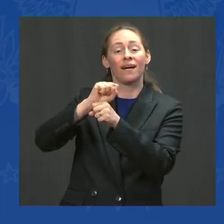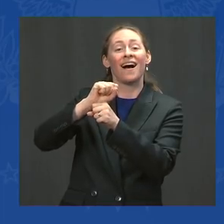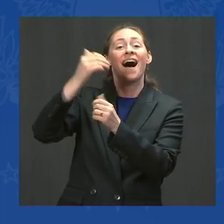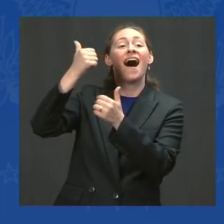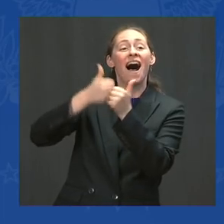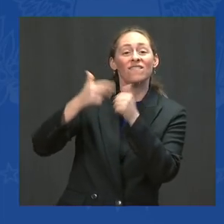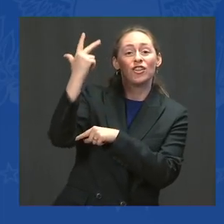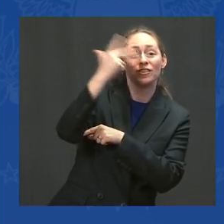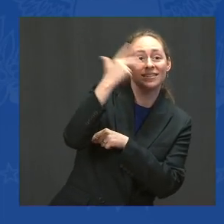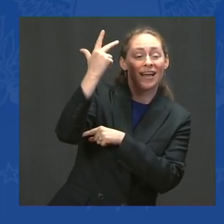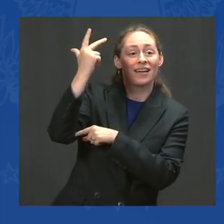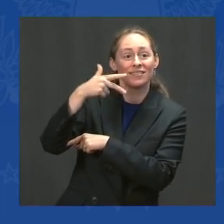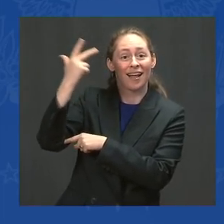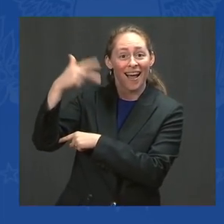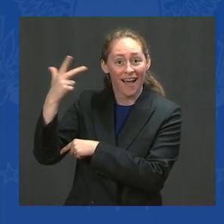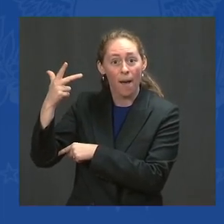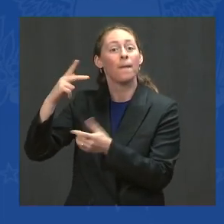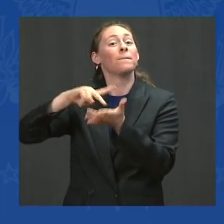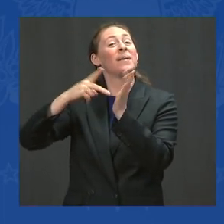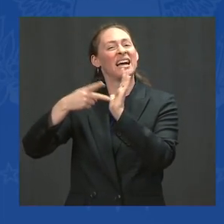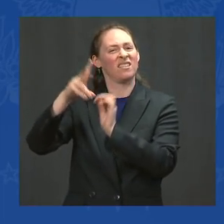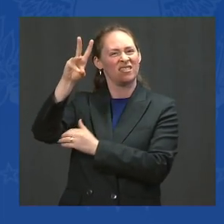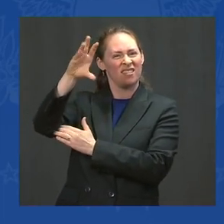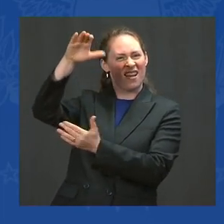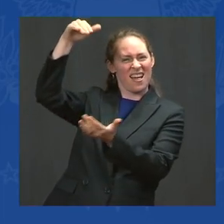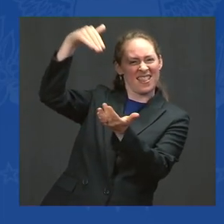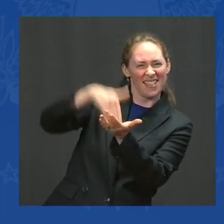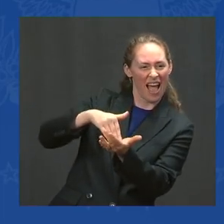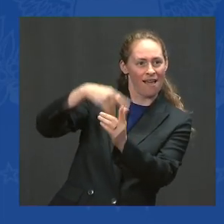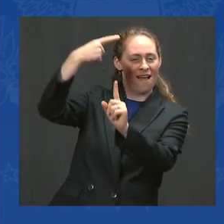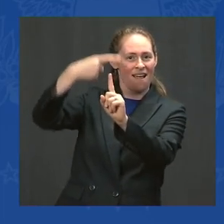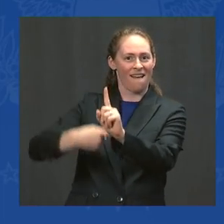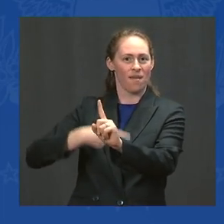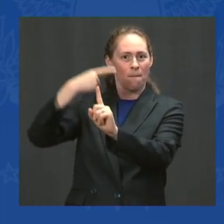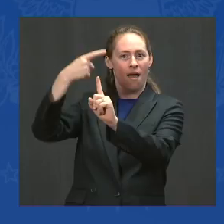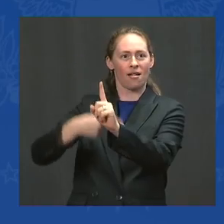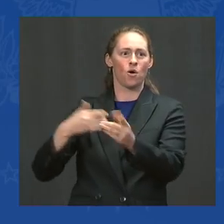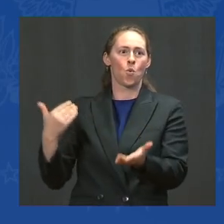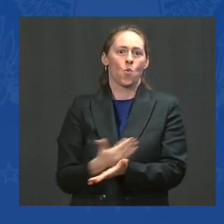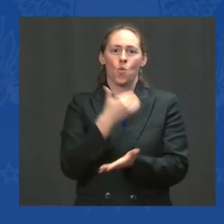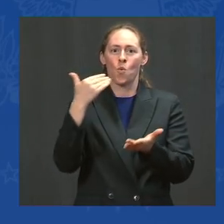More than 3 million new jobs all told. That's the fastest growth, I'm told,